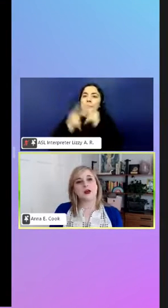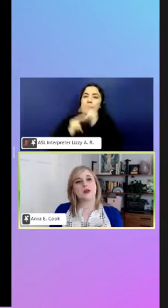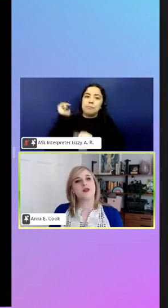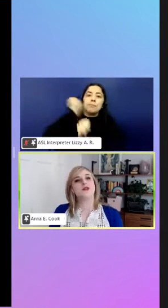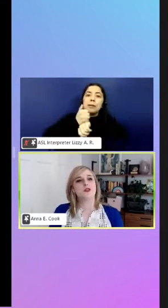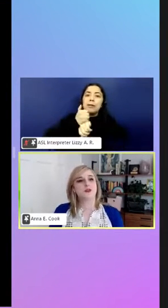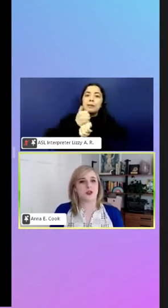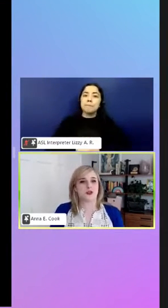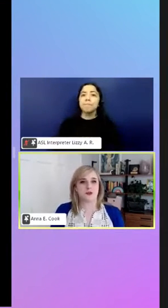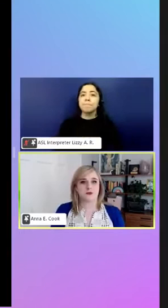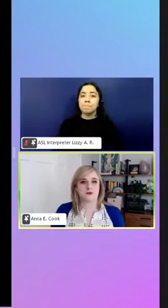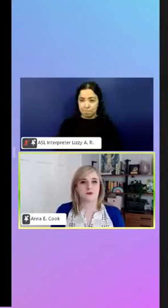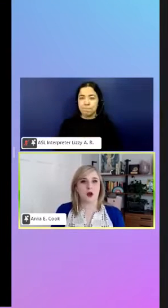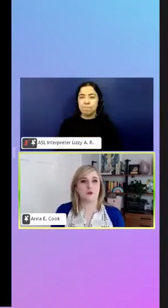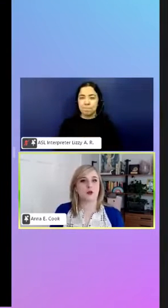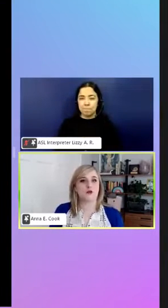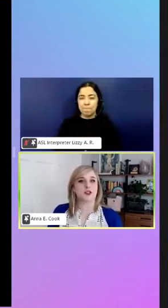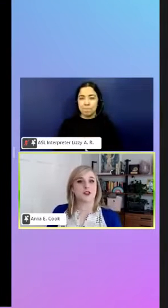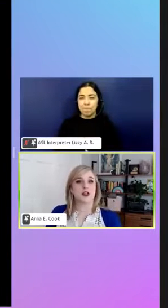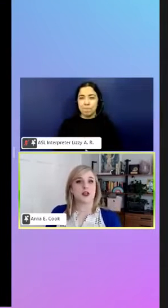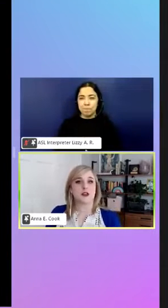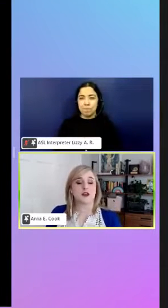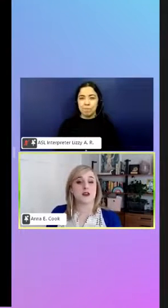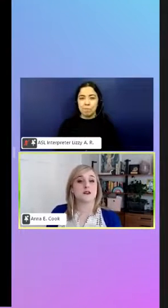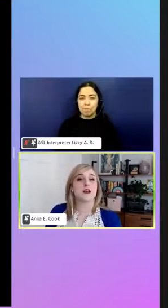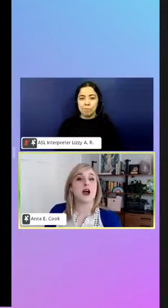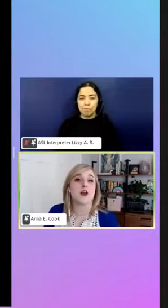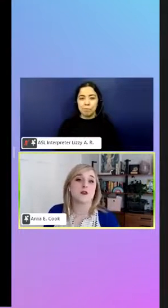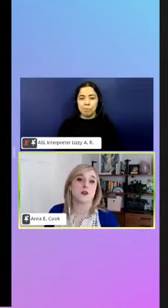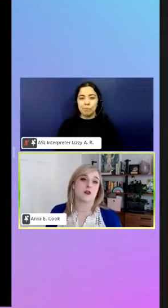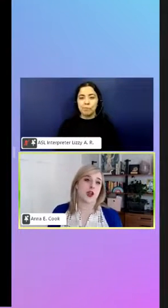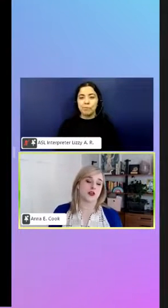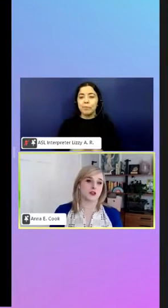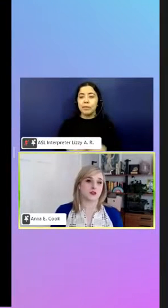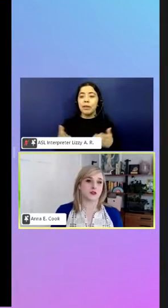now in this situation our motivation is a desire for creation